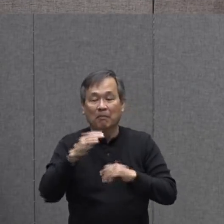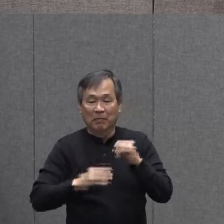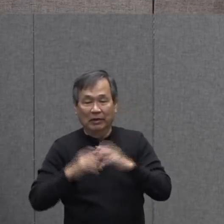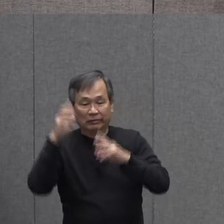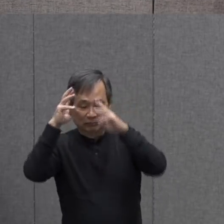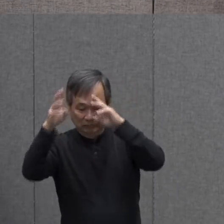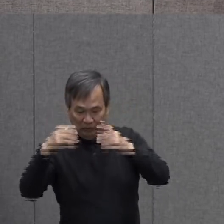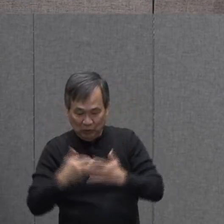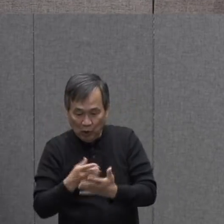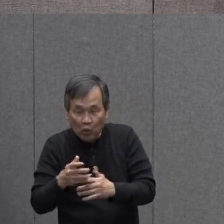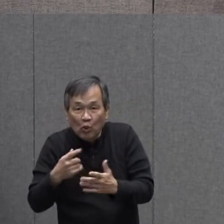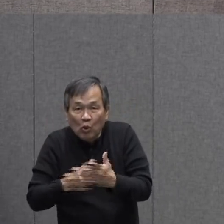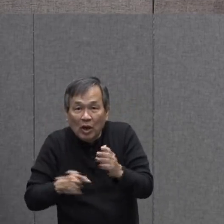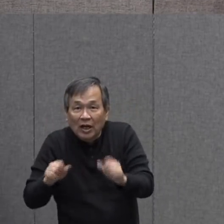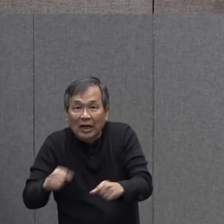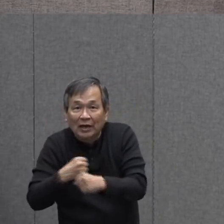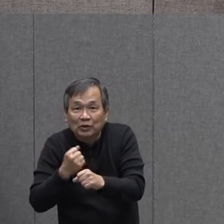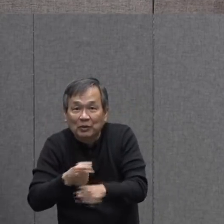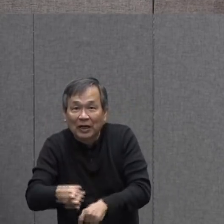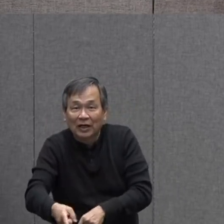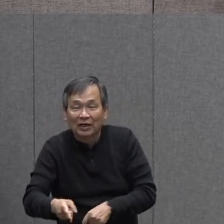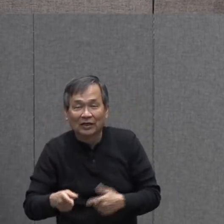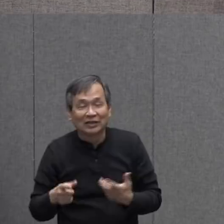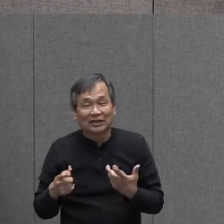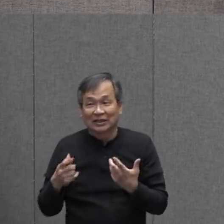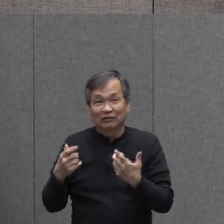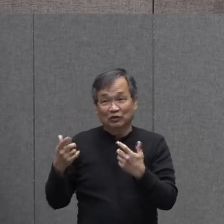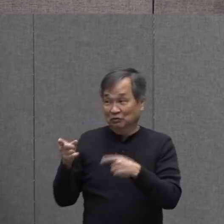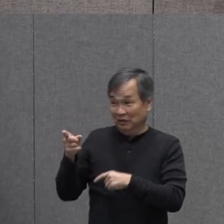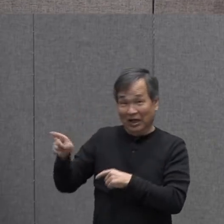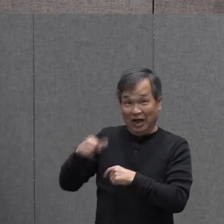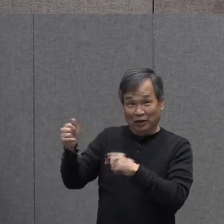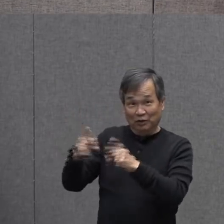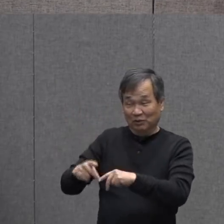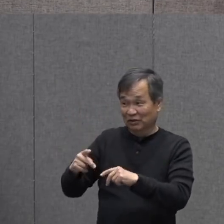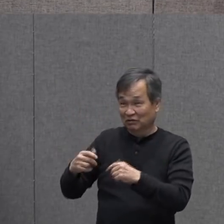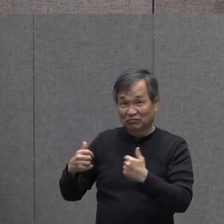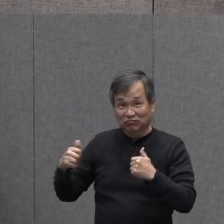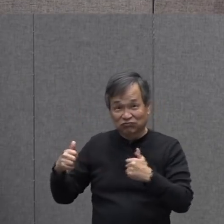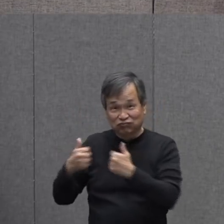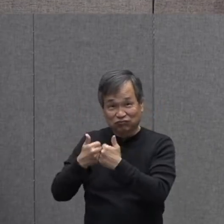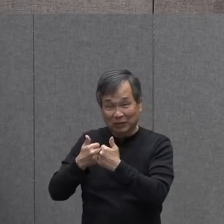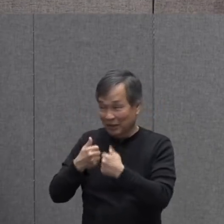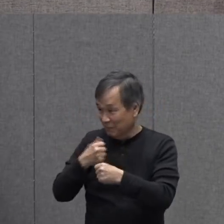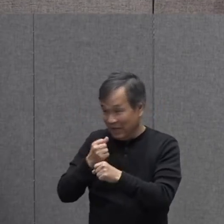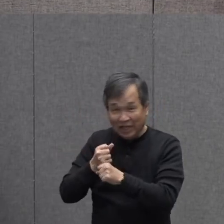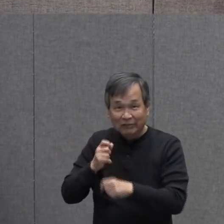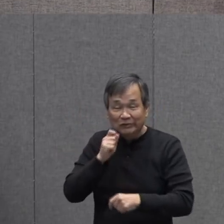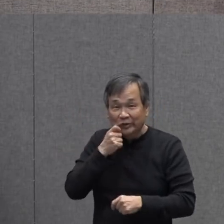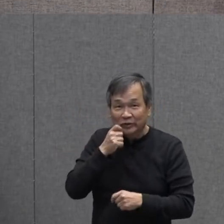see who can make the most creative, the most interesting, the most purposeful thing in five minutes.